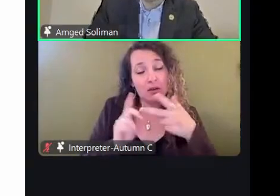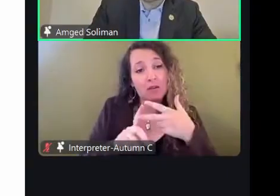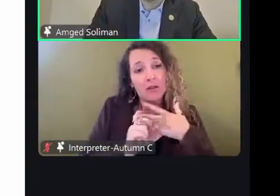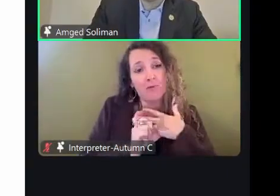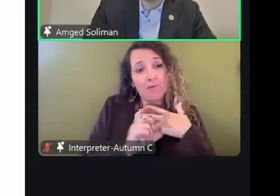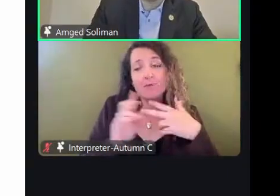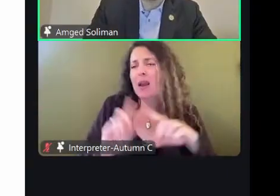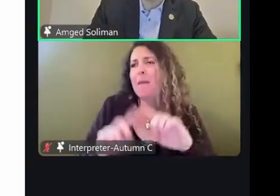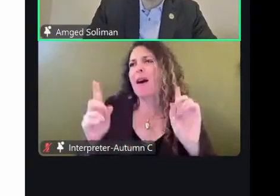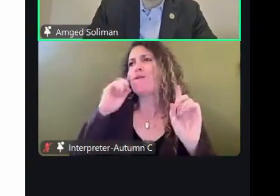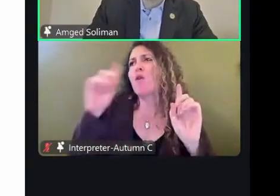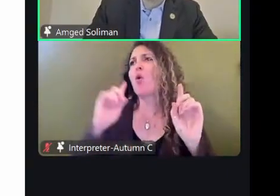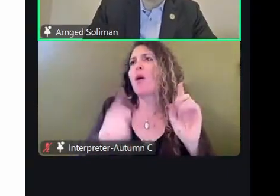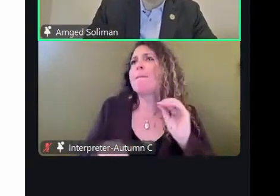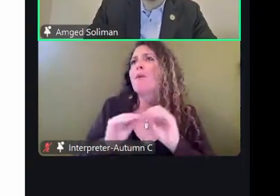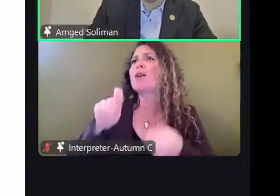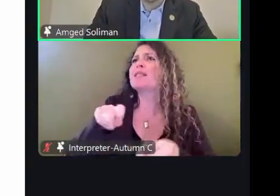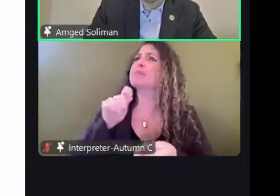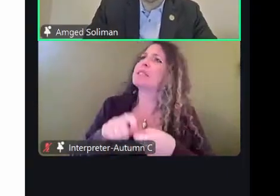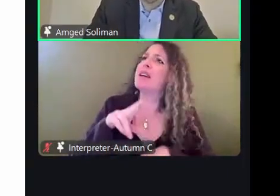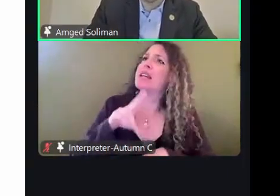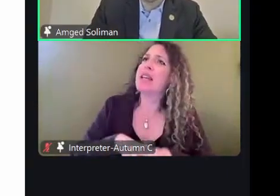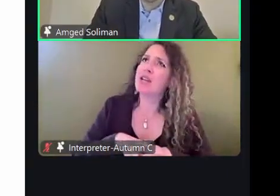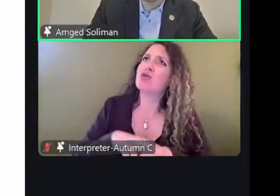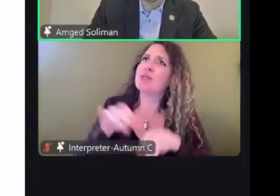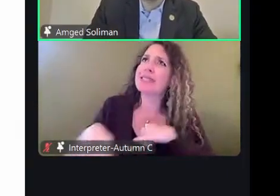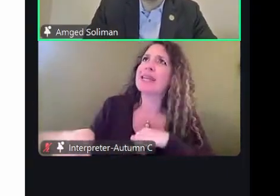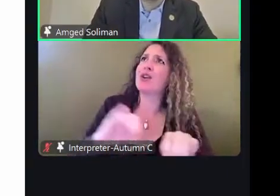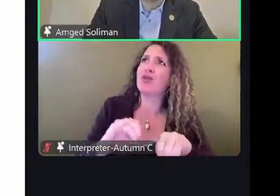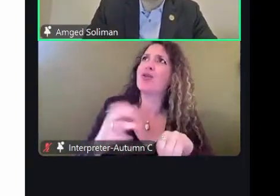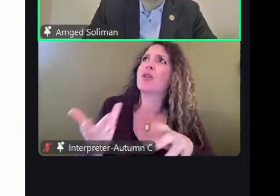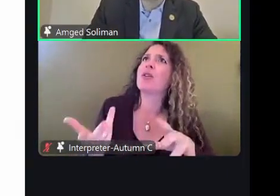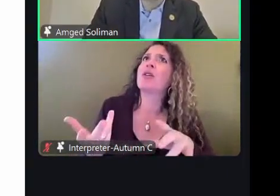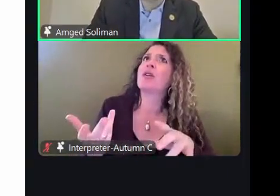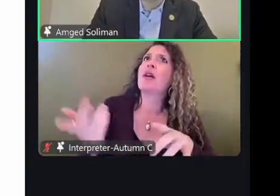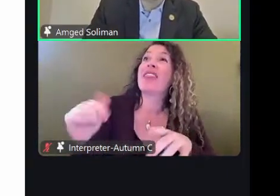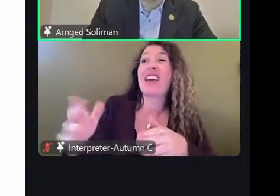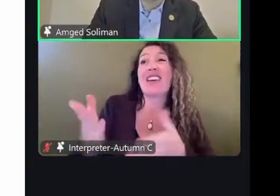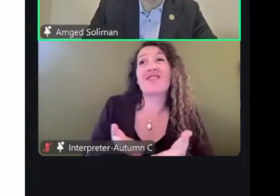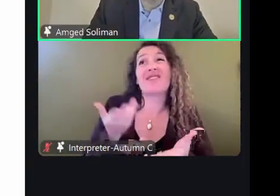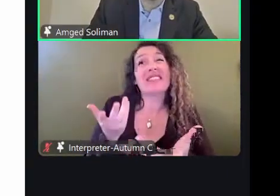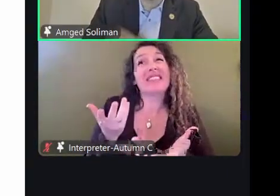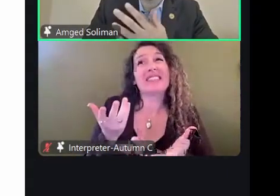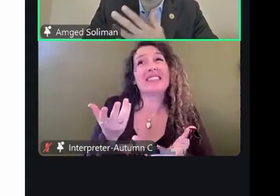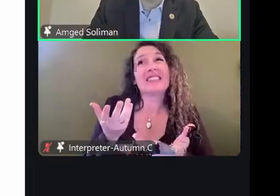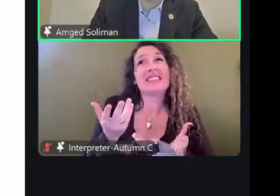but as for a more specific national standard um they have stopped short of of calling for a need